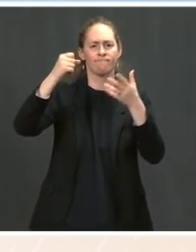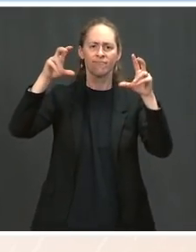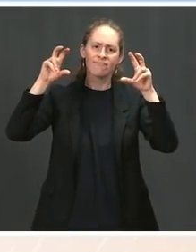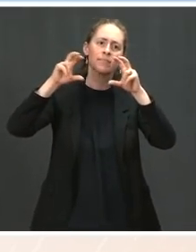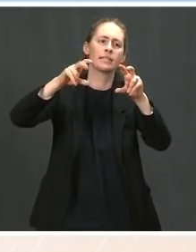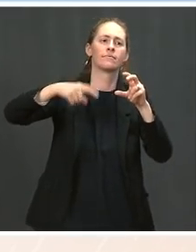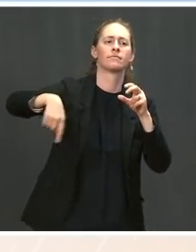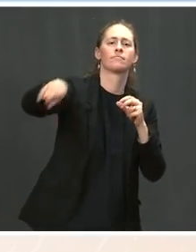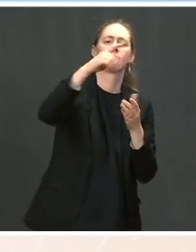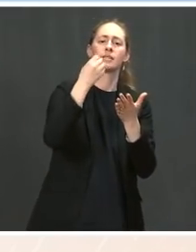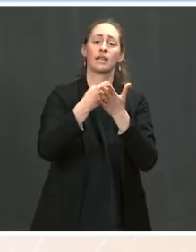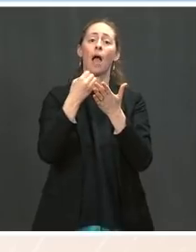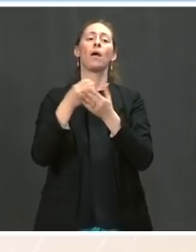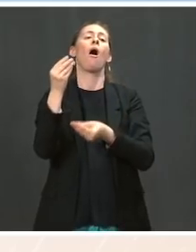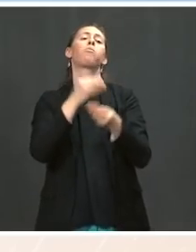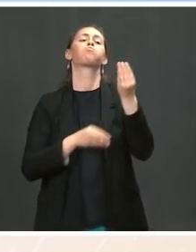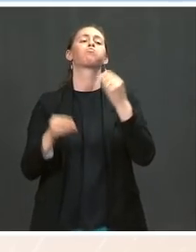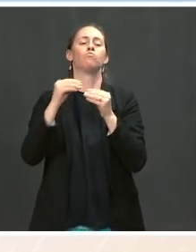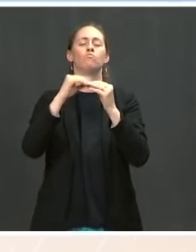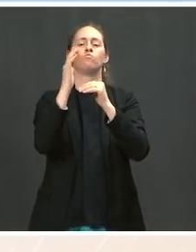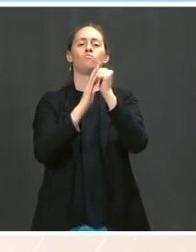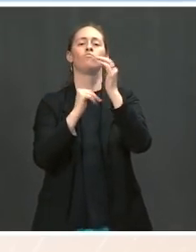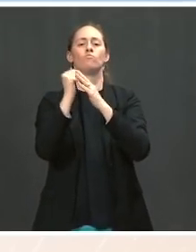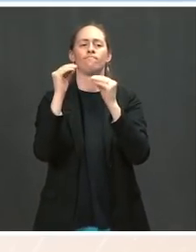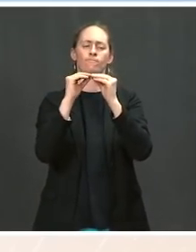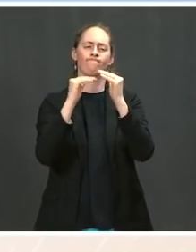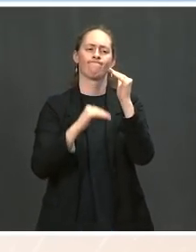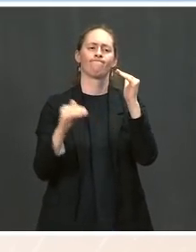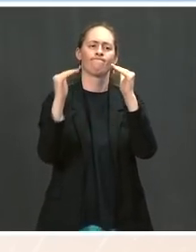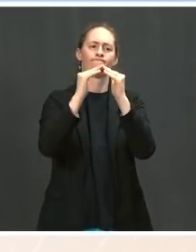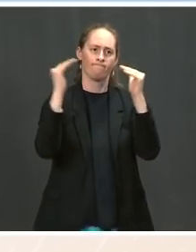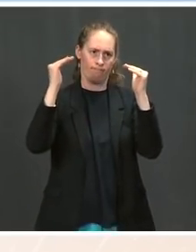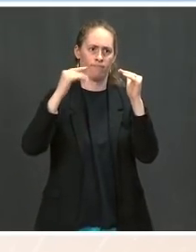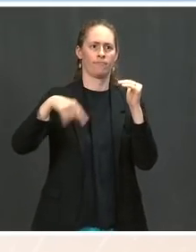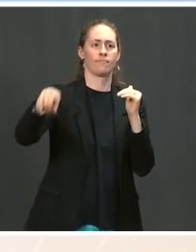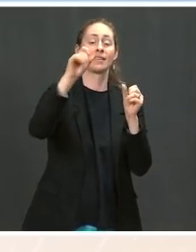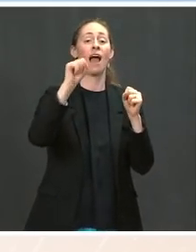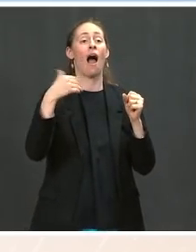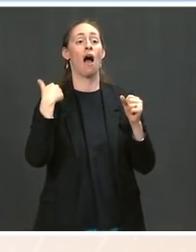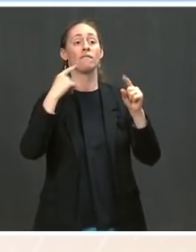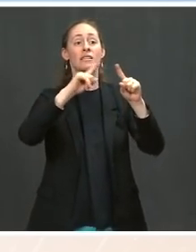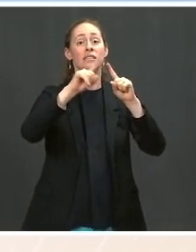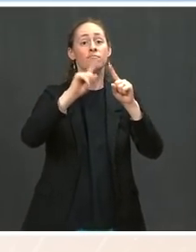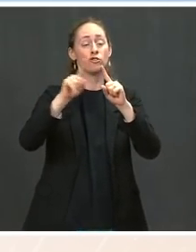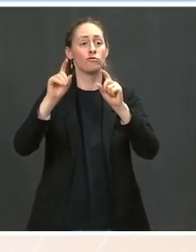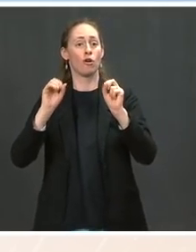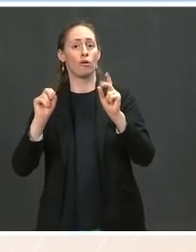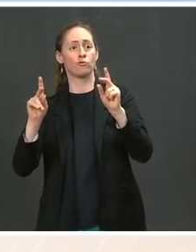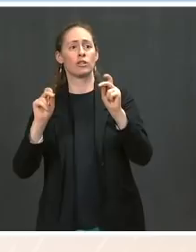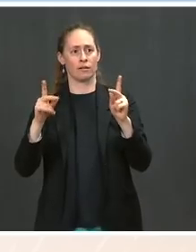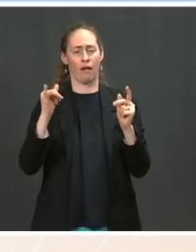we can create opportunities for the improvement of communities that have been historically underserved, which benefits everyone.